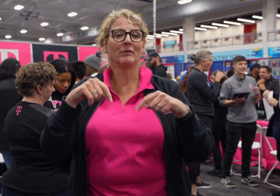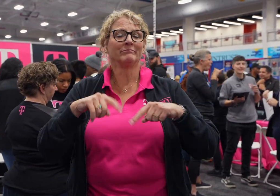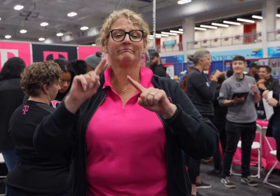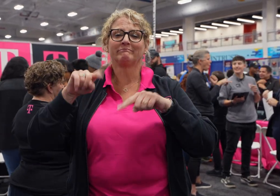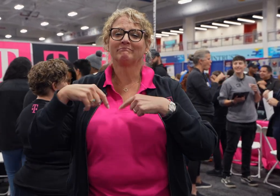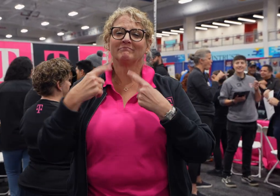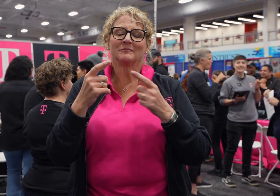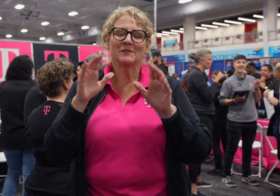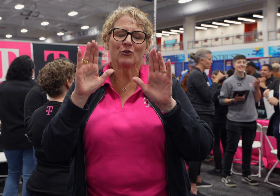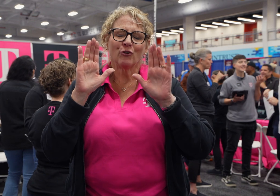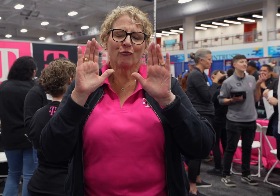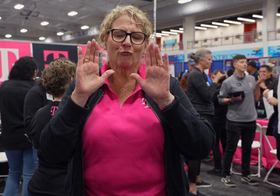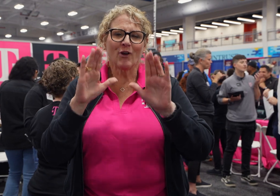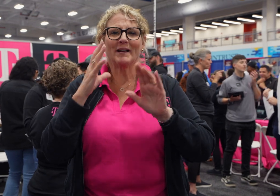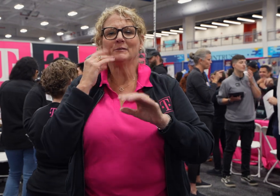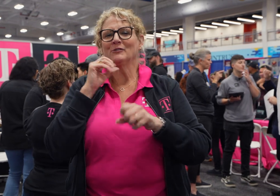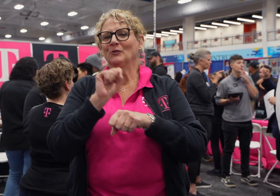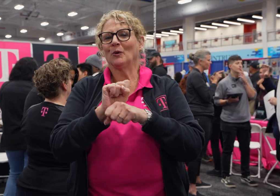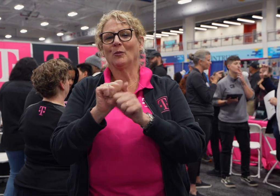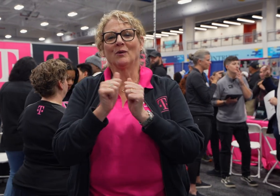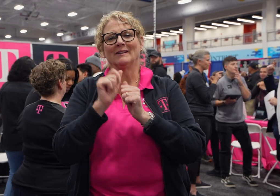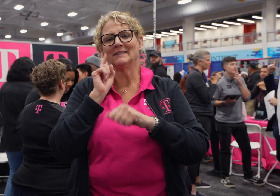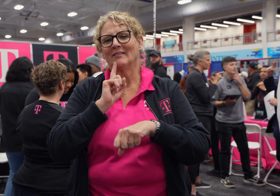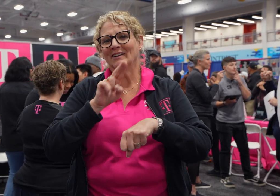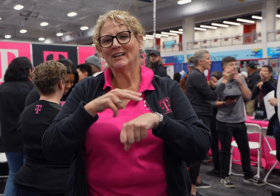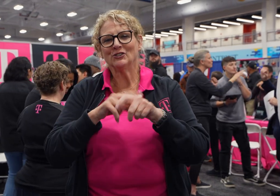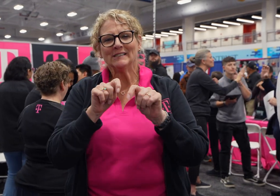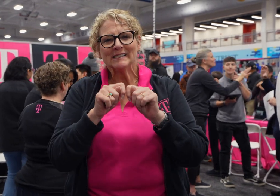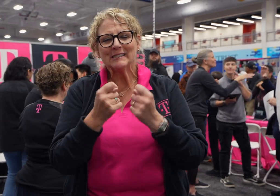It's always been a great experience working with the DeafNation team